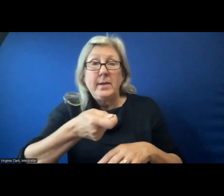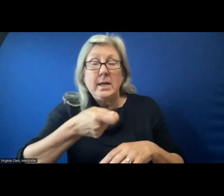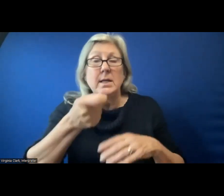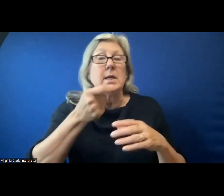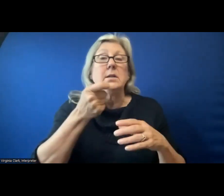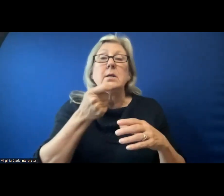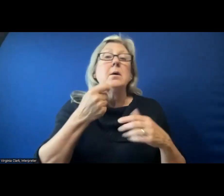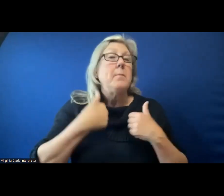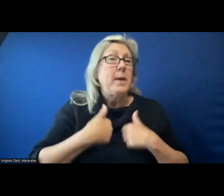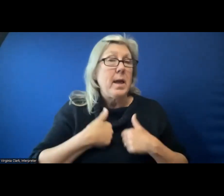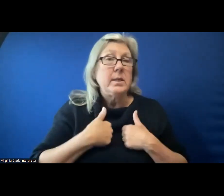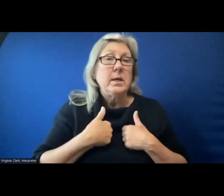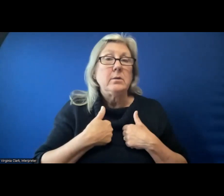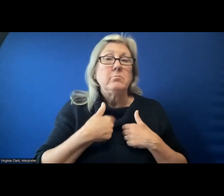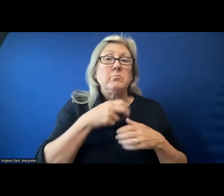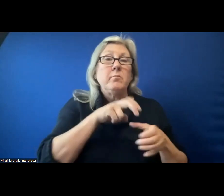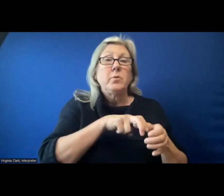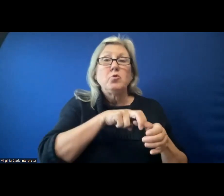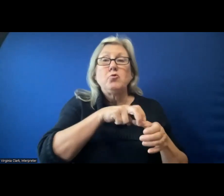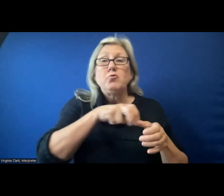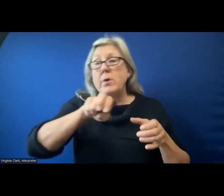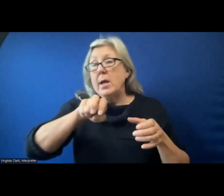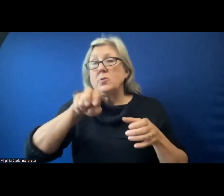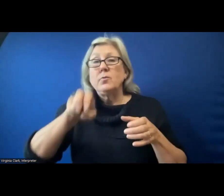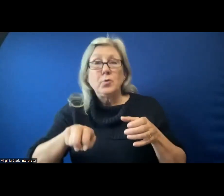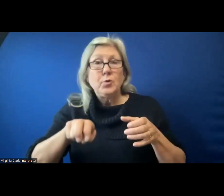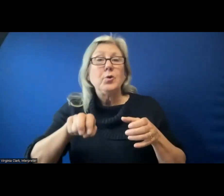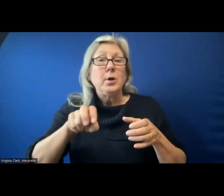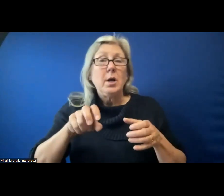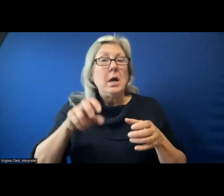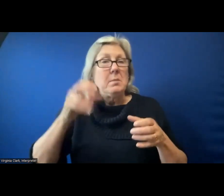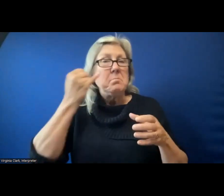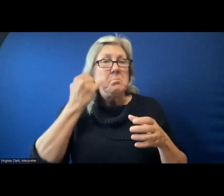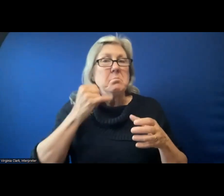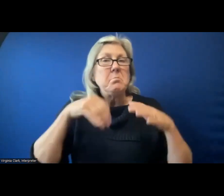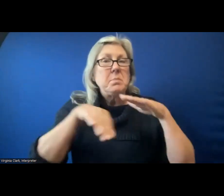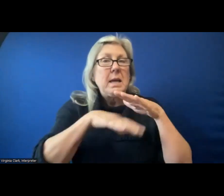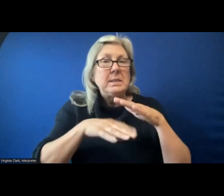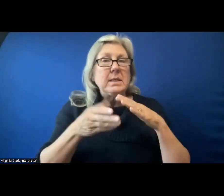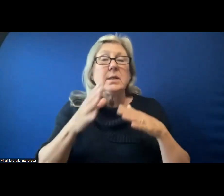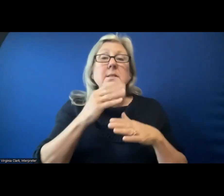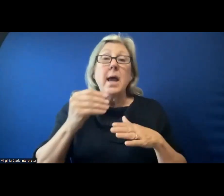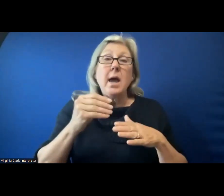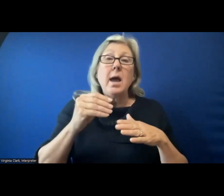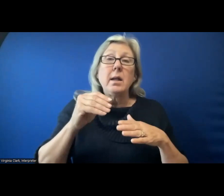from one service to another. Picture the basic things and what's called intermediate or instrumental